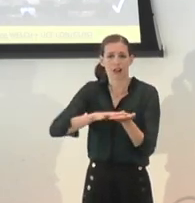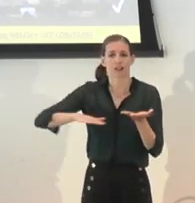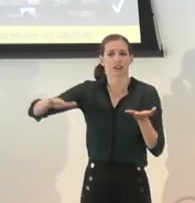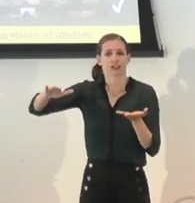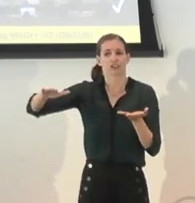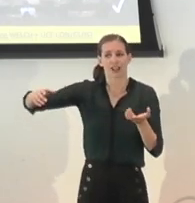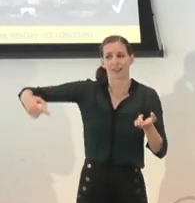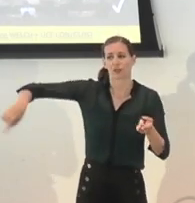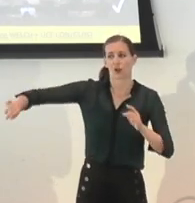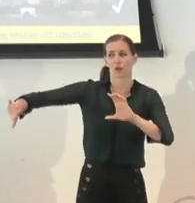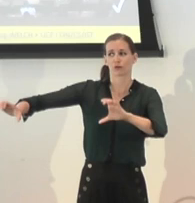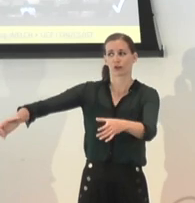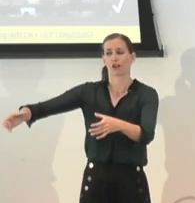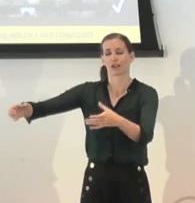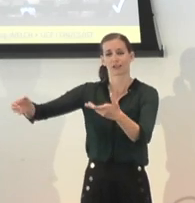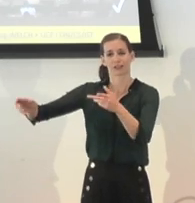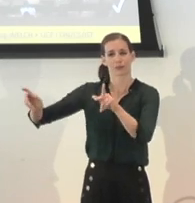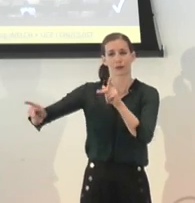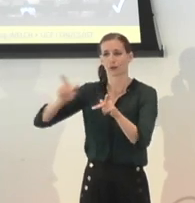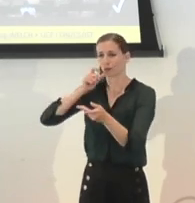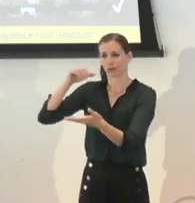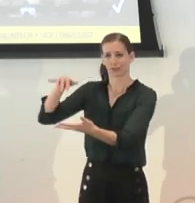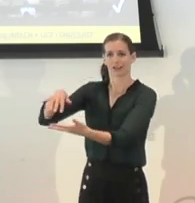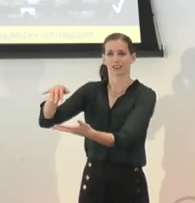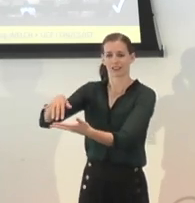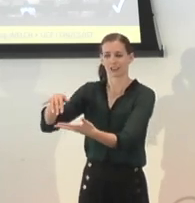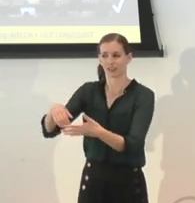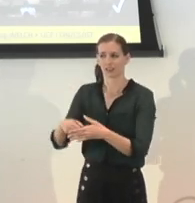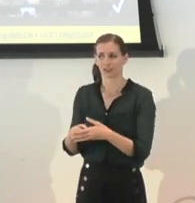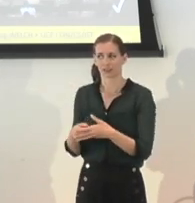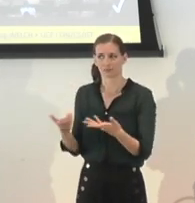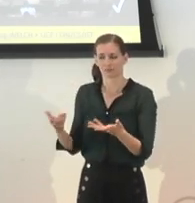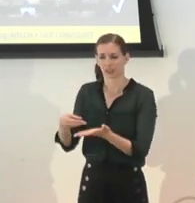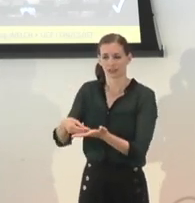so you get these college-age students coming in and being studied and we are often only seeing